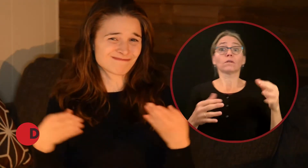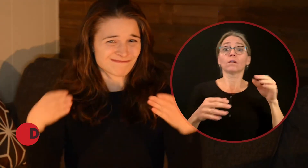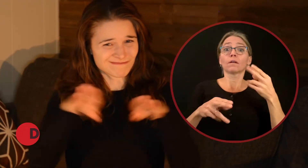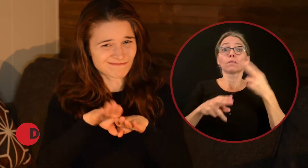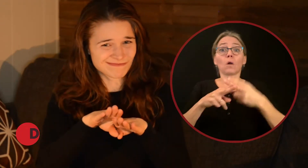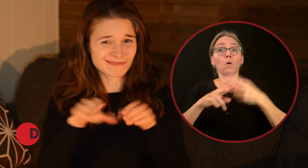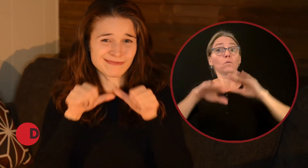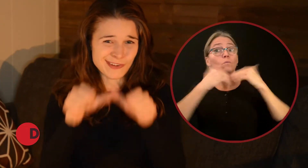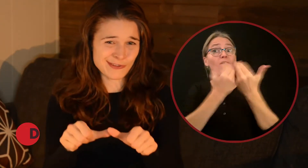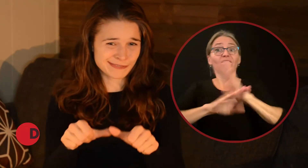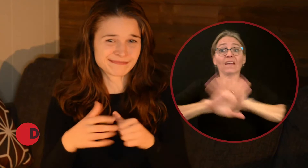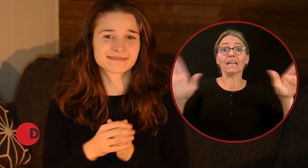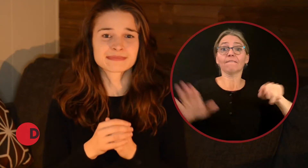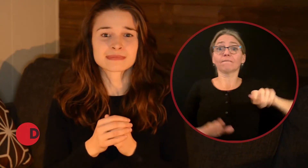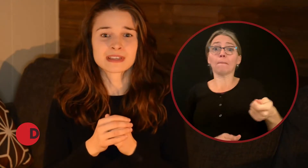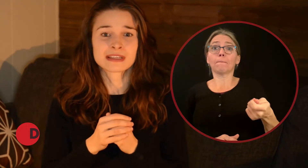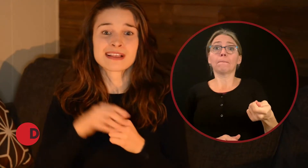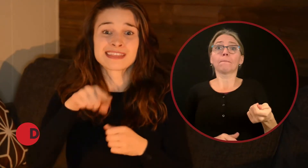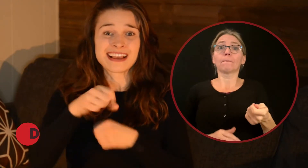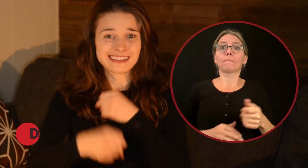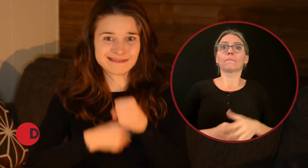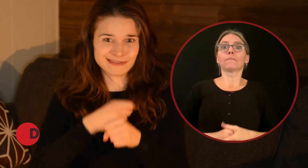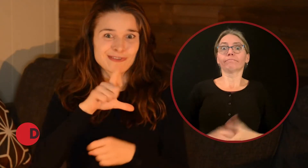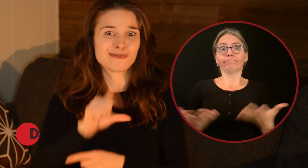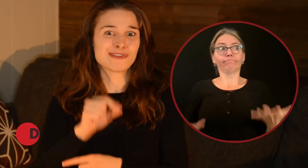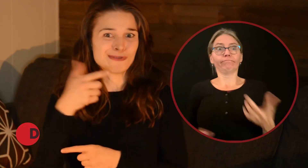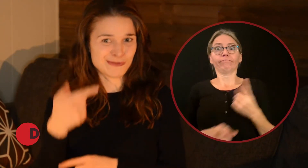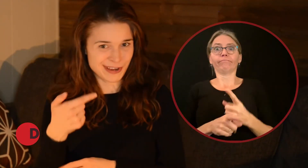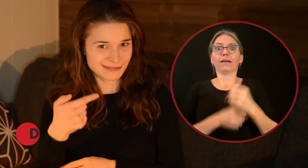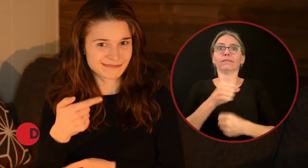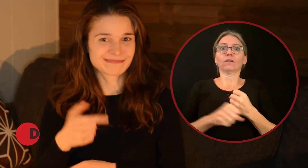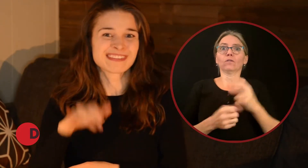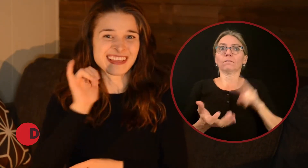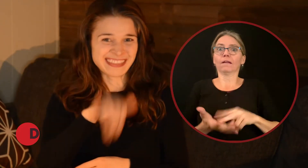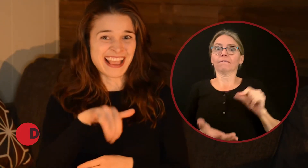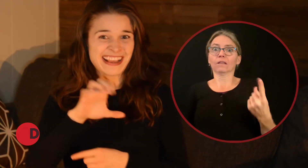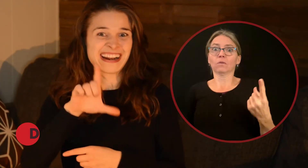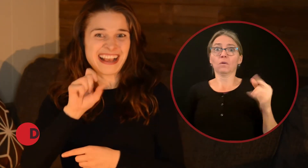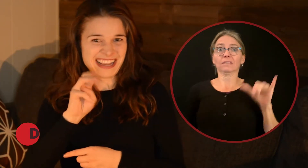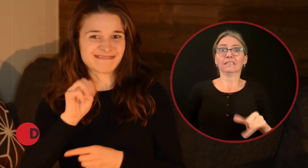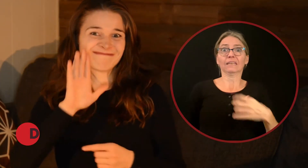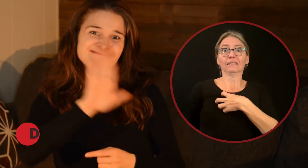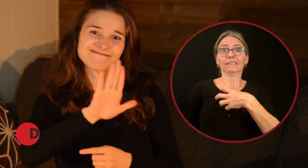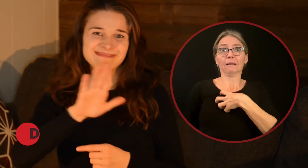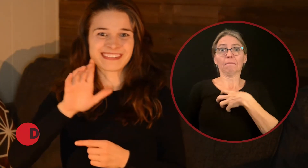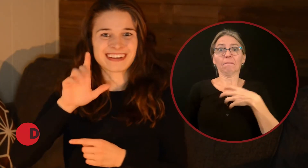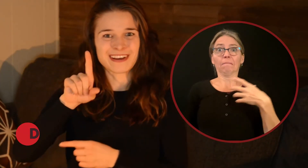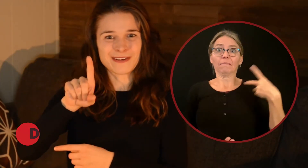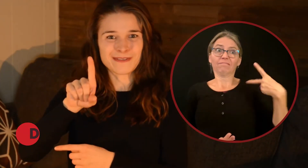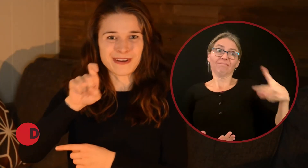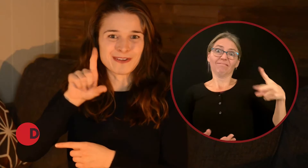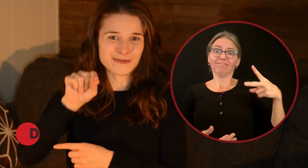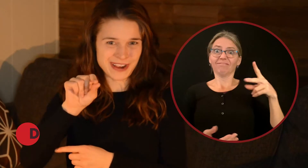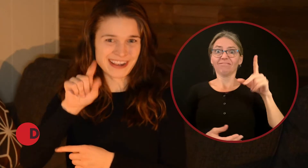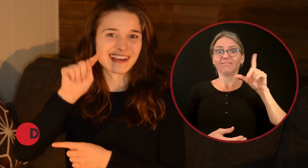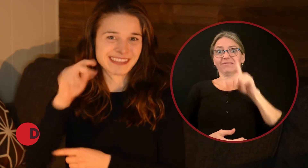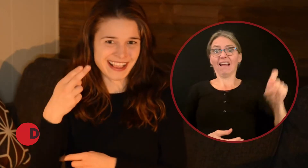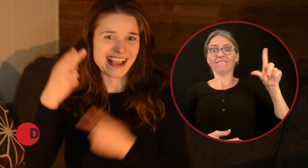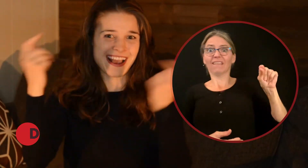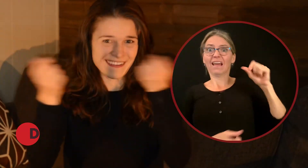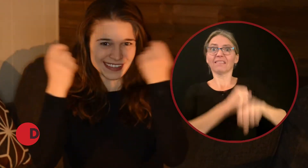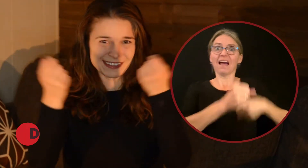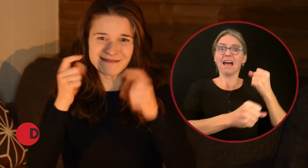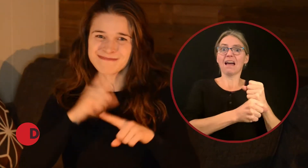shut down permanently. This year, 2021 is CLSM’s 120th anniversary